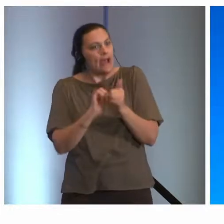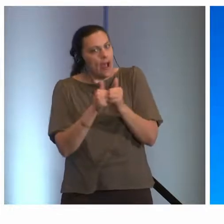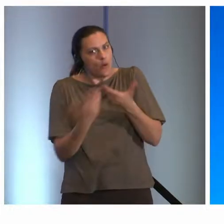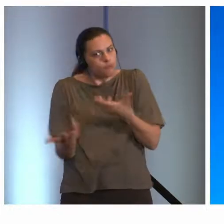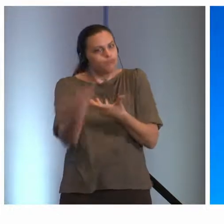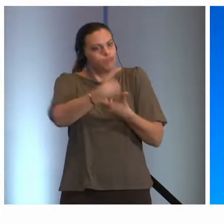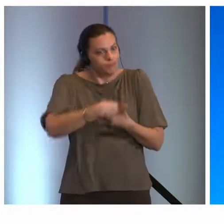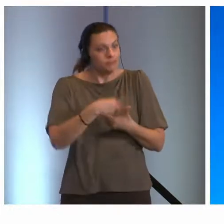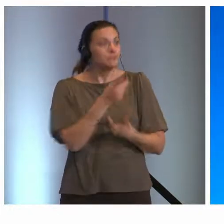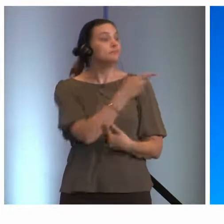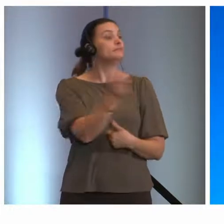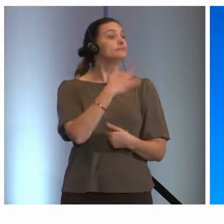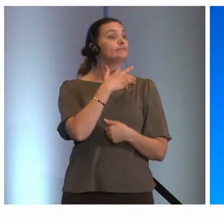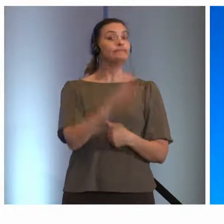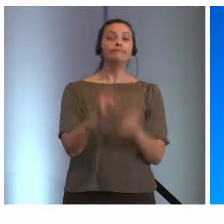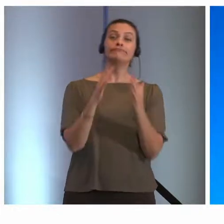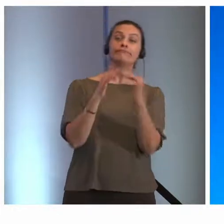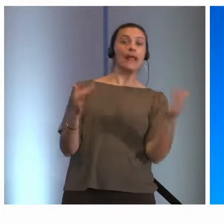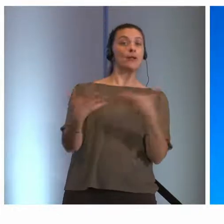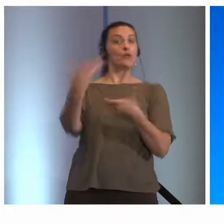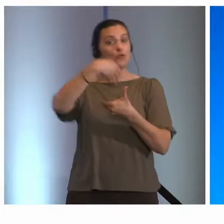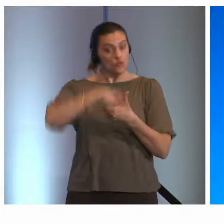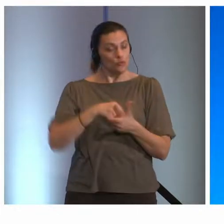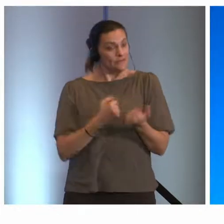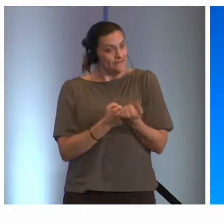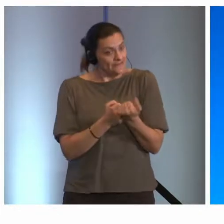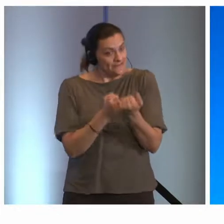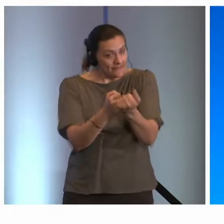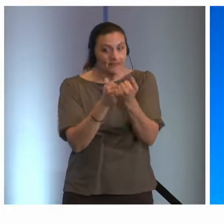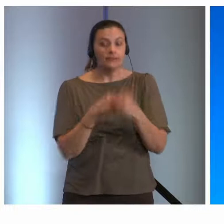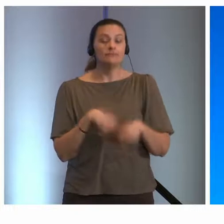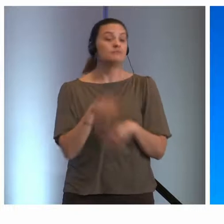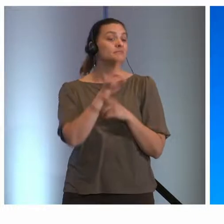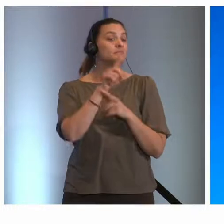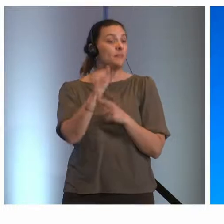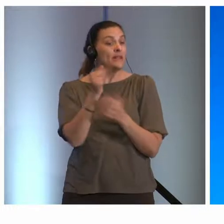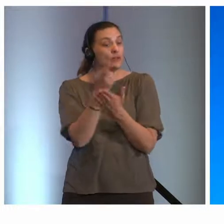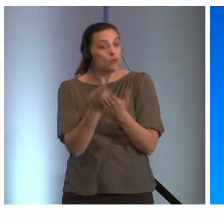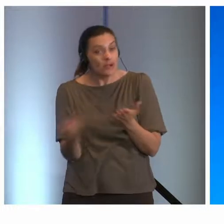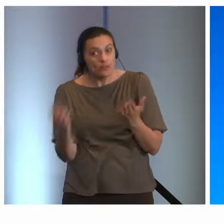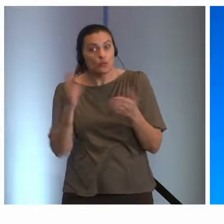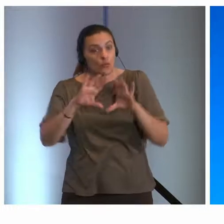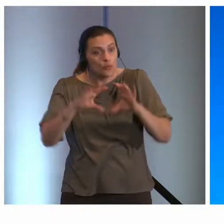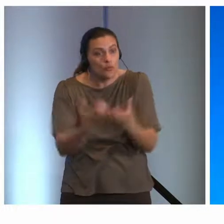usable products and services. You practice